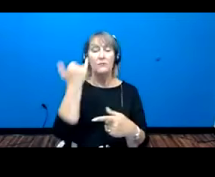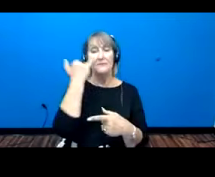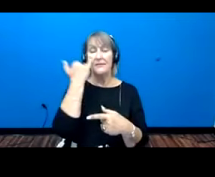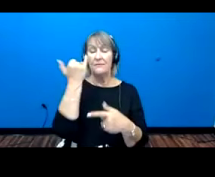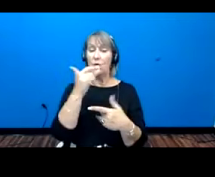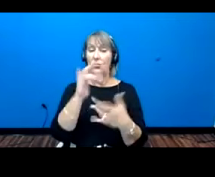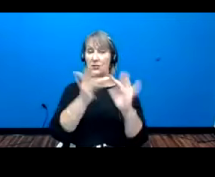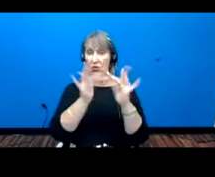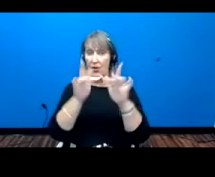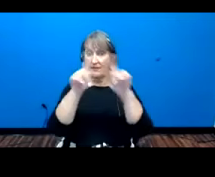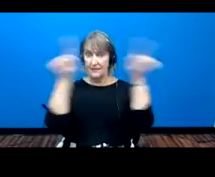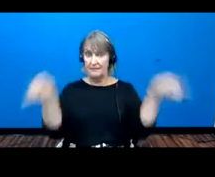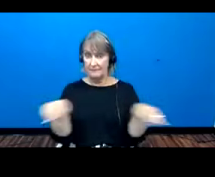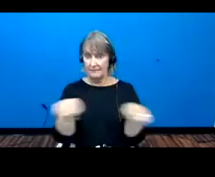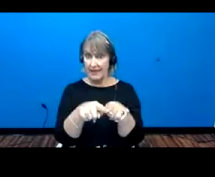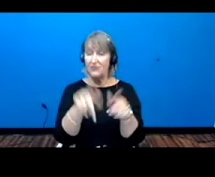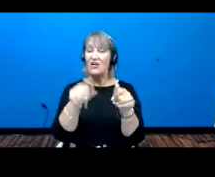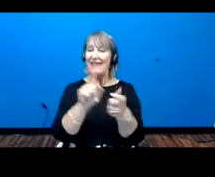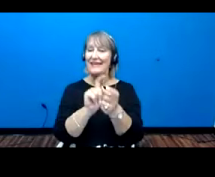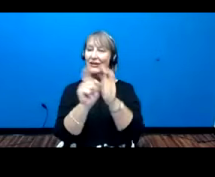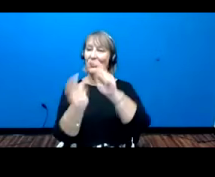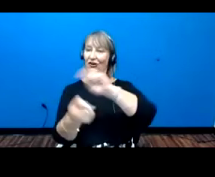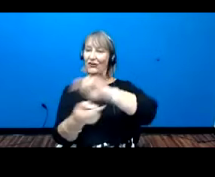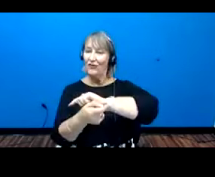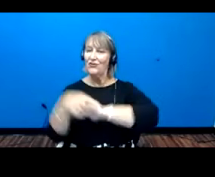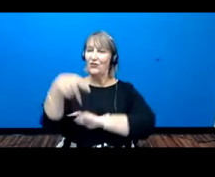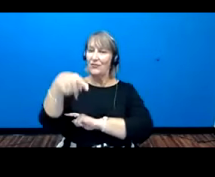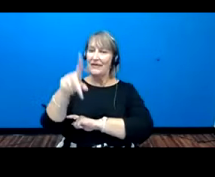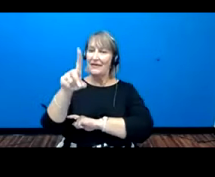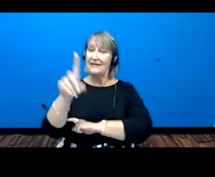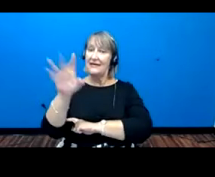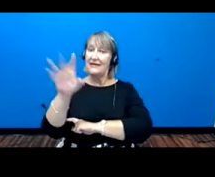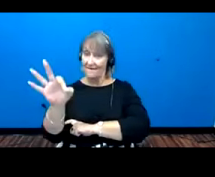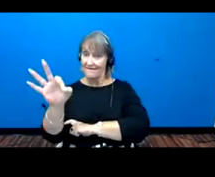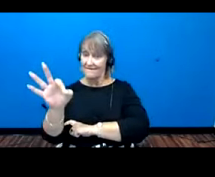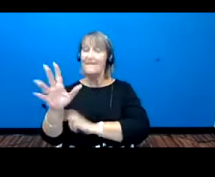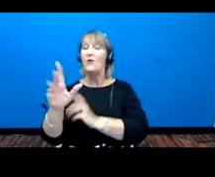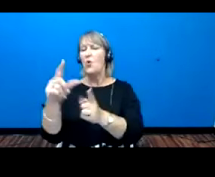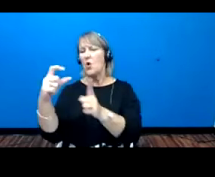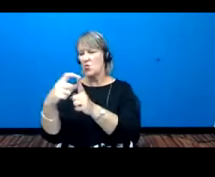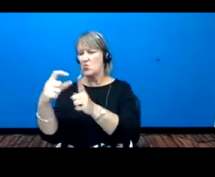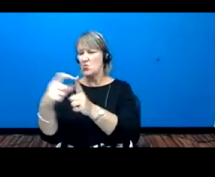braille-ready files for users of refreshable braille displays and then, of course, embossed braille requests,